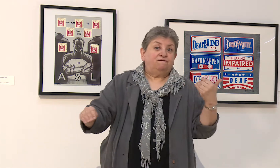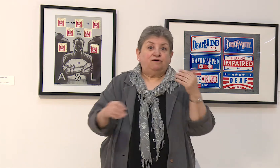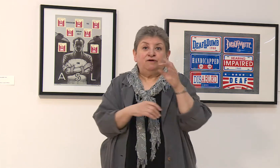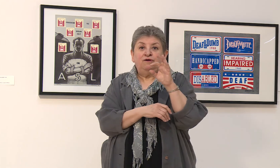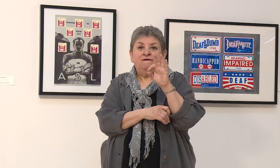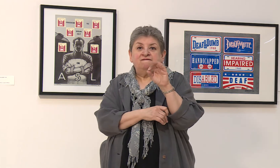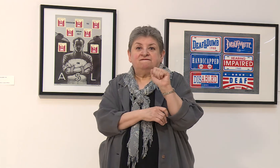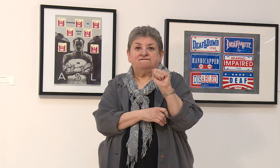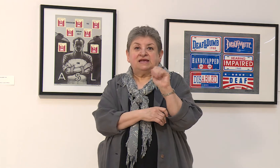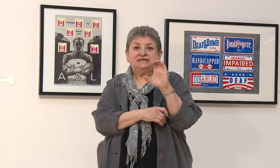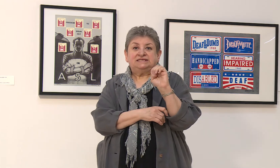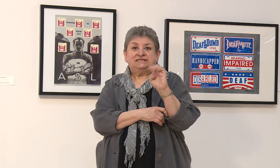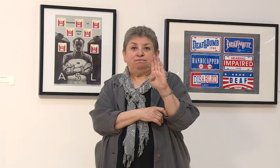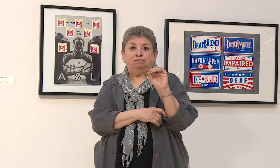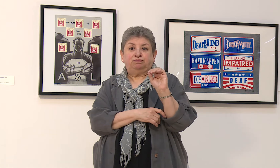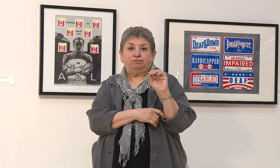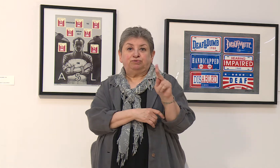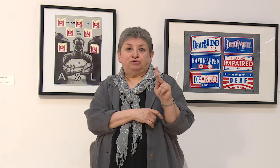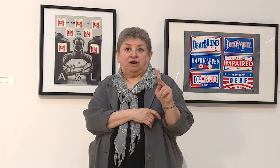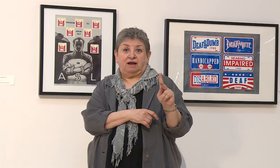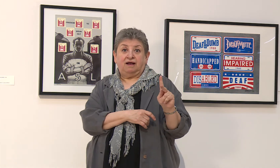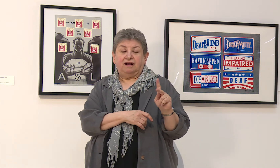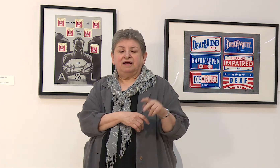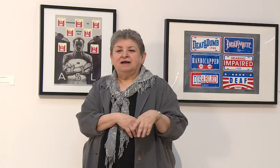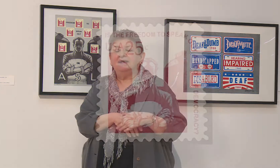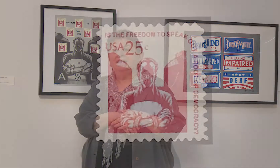40 years before Facebook was invented.